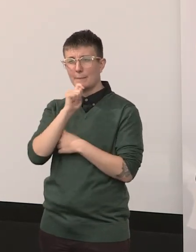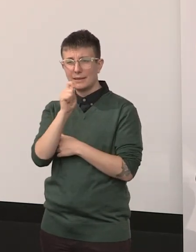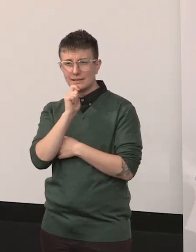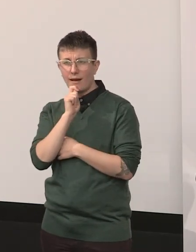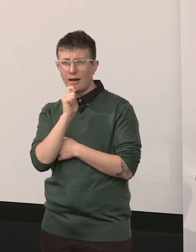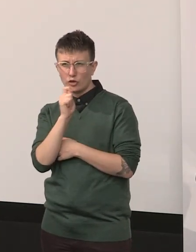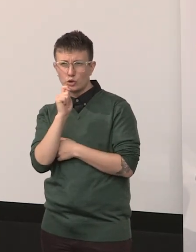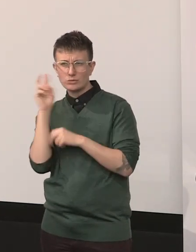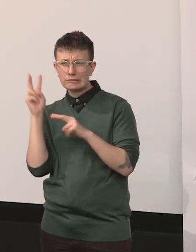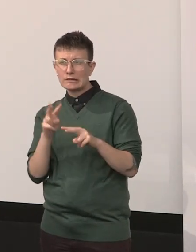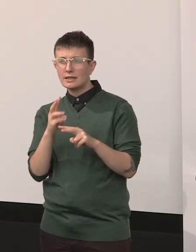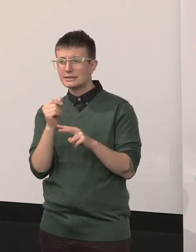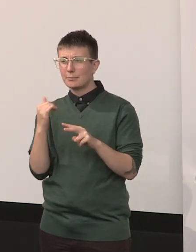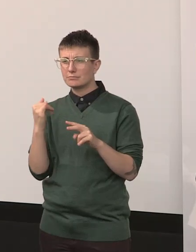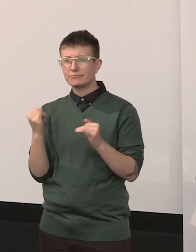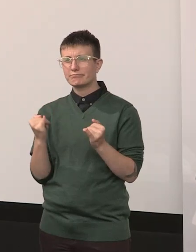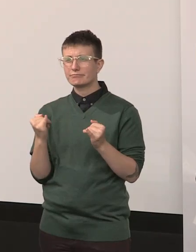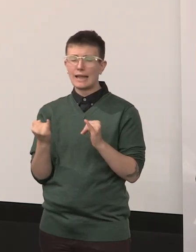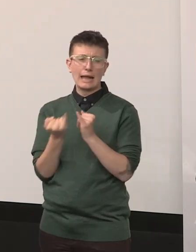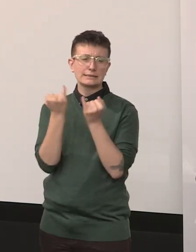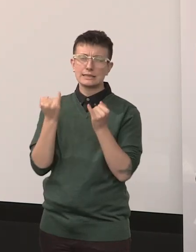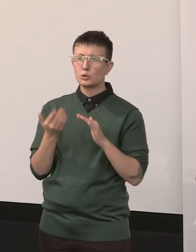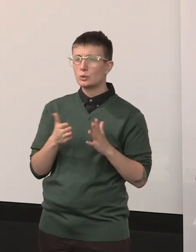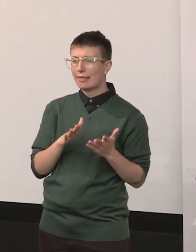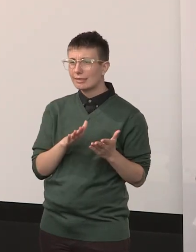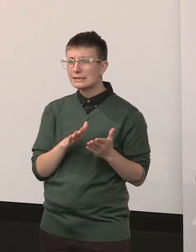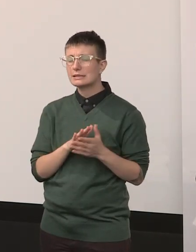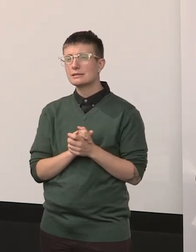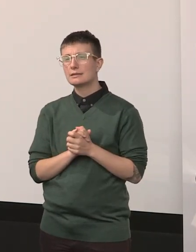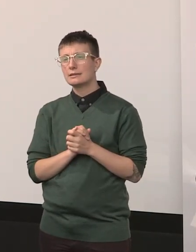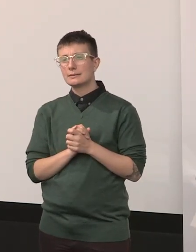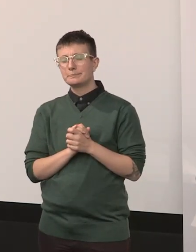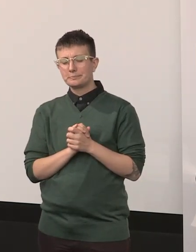the media. There have been some very tragic ones recently, particularly sudden